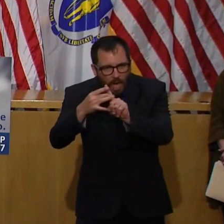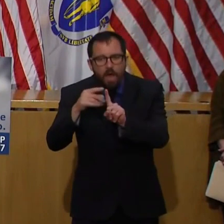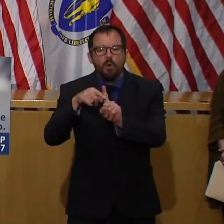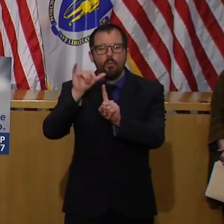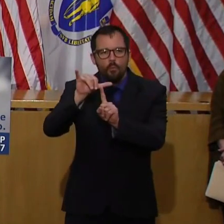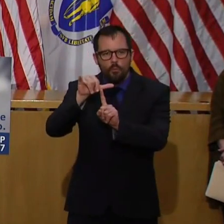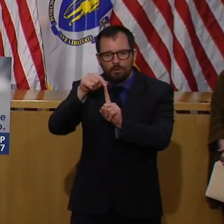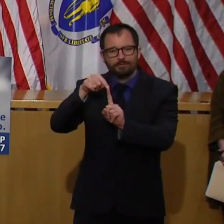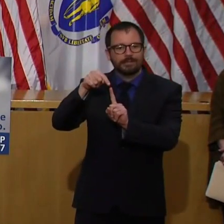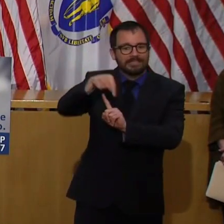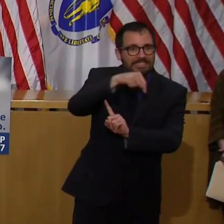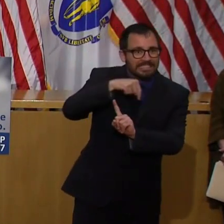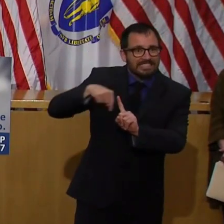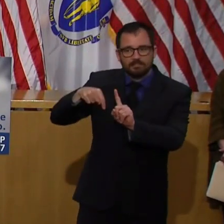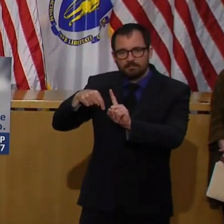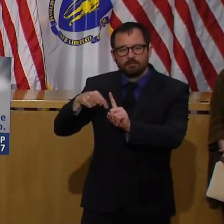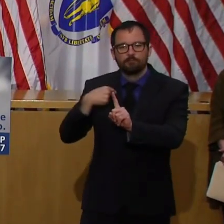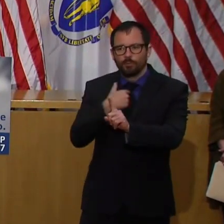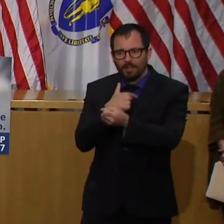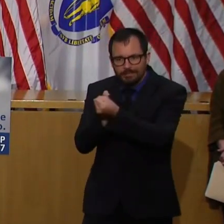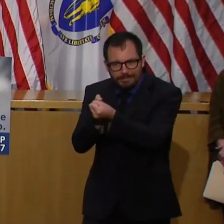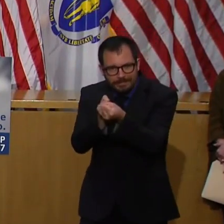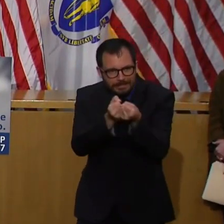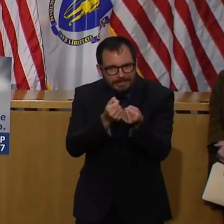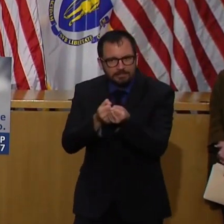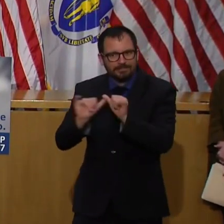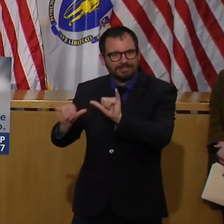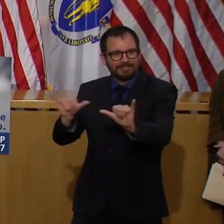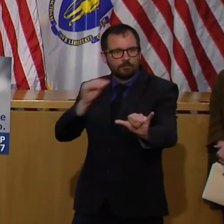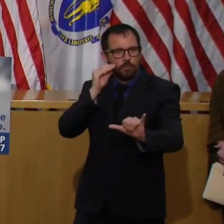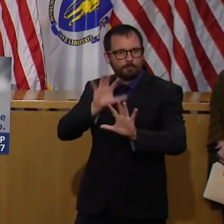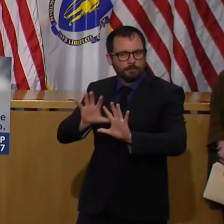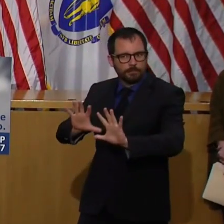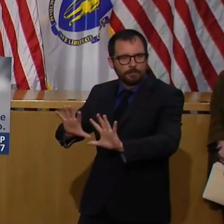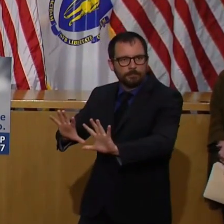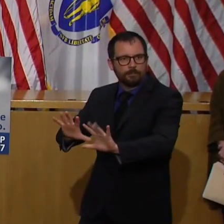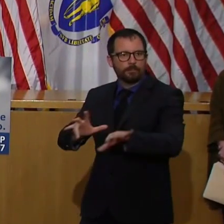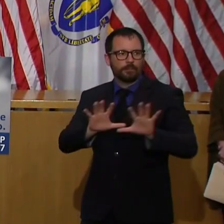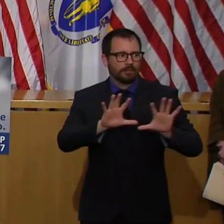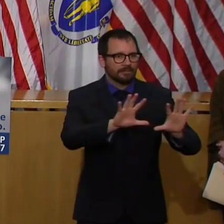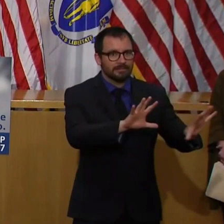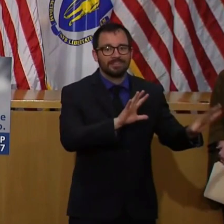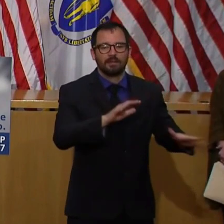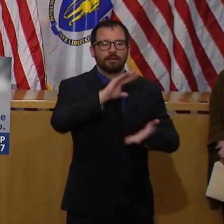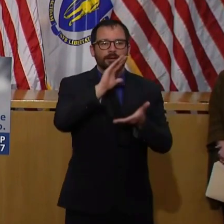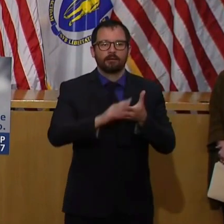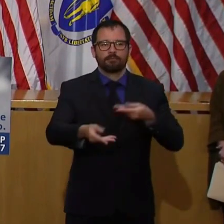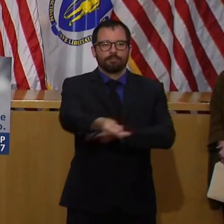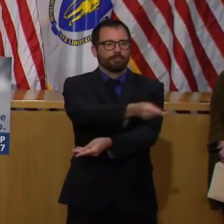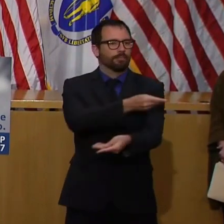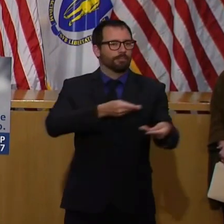INFECTED AND WHERE, IF WE NEED TO, TO INVEST IN HOT SPOTS. IF YOU TEST POSITIVE FOR COVID- 19, YOU WILL BE CONTACTED BY